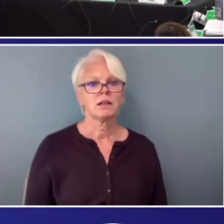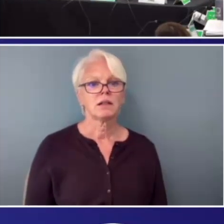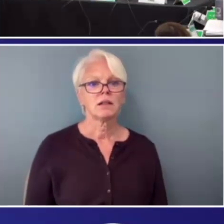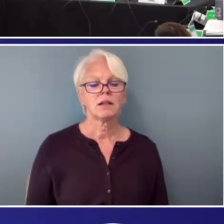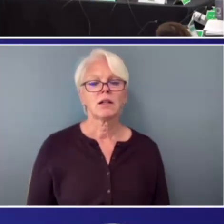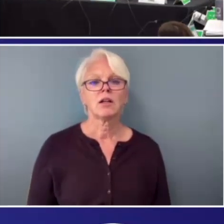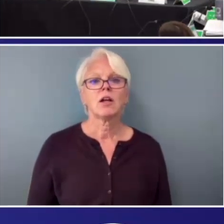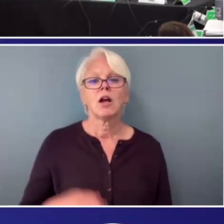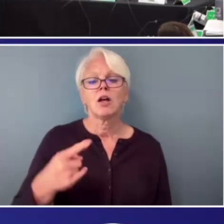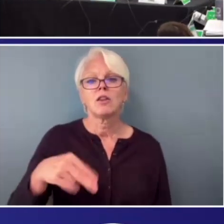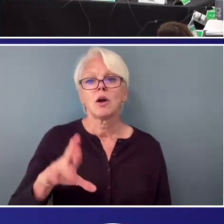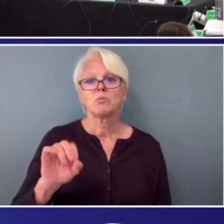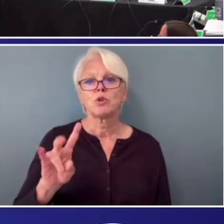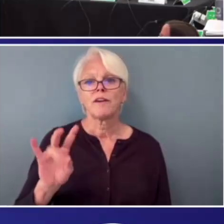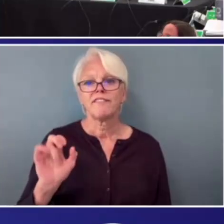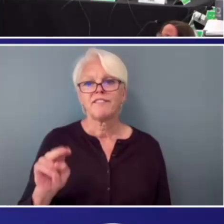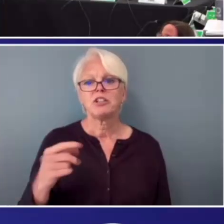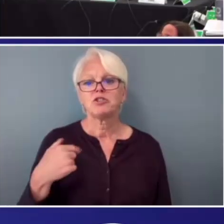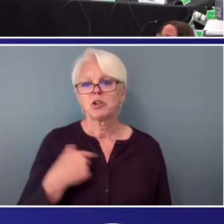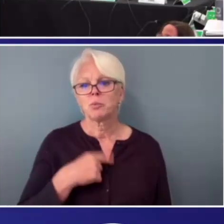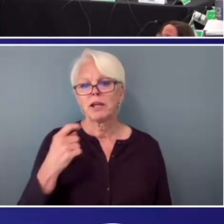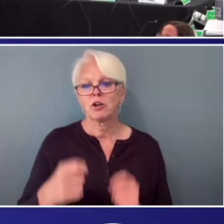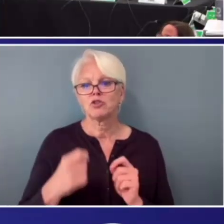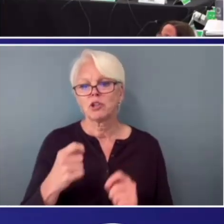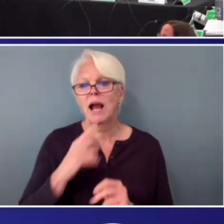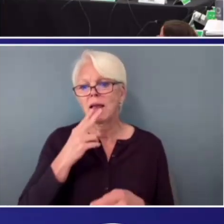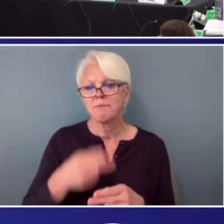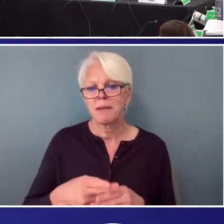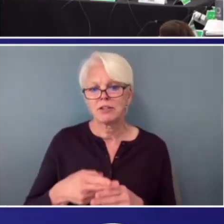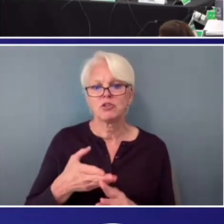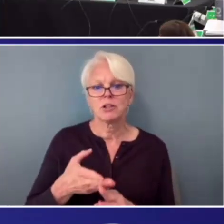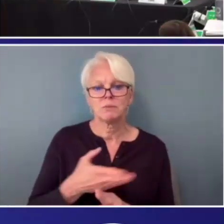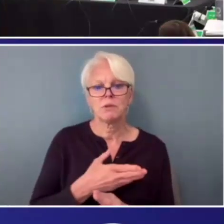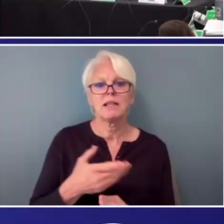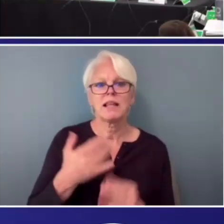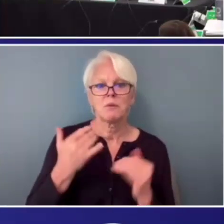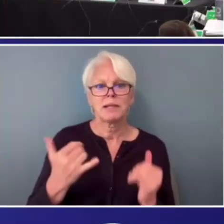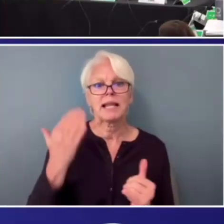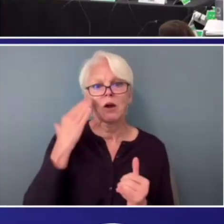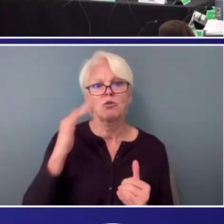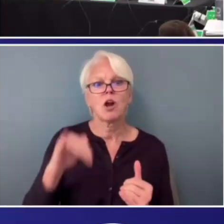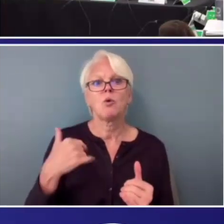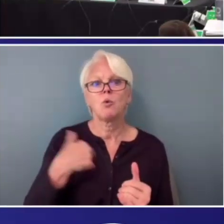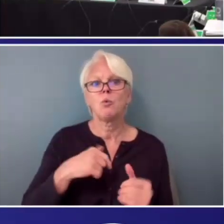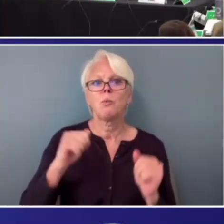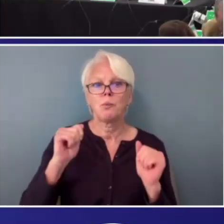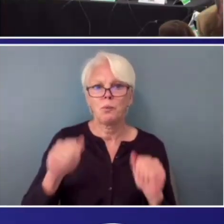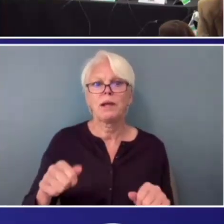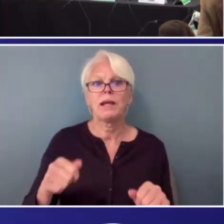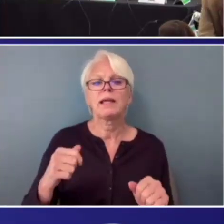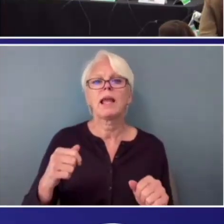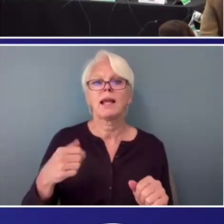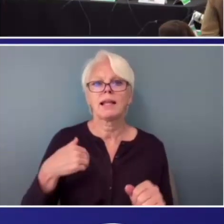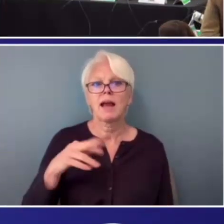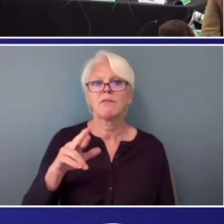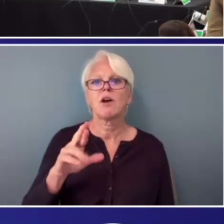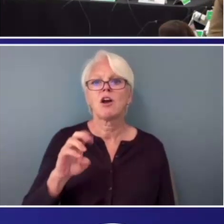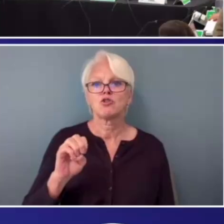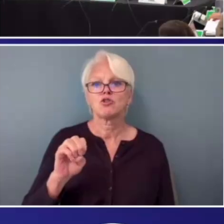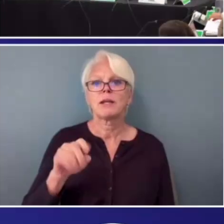changing. I mentioned earlier that we now know that we can have a repeal and an effective date on the same date.